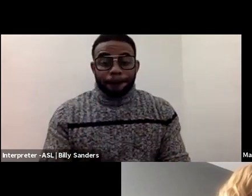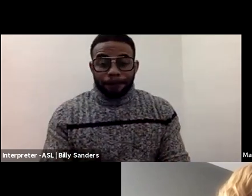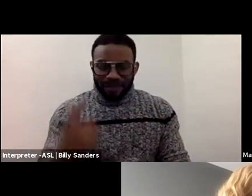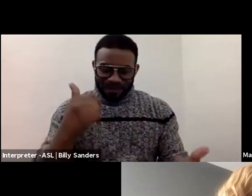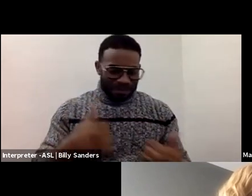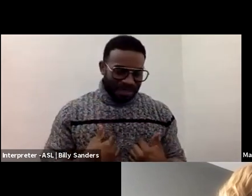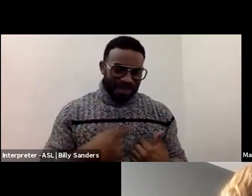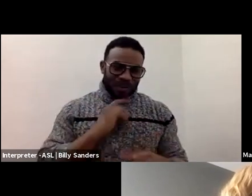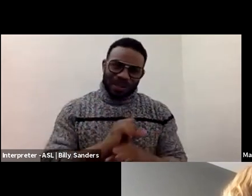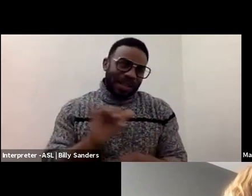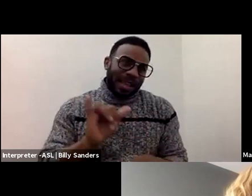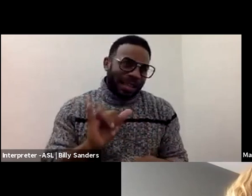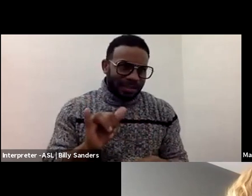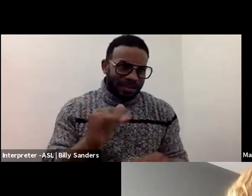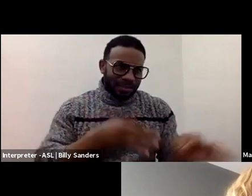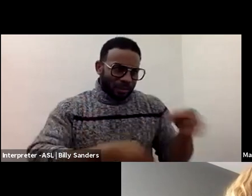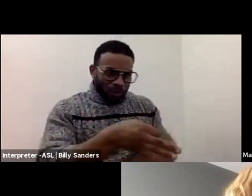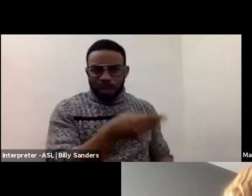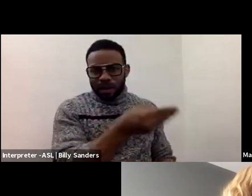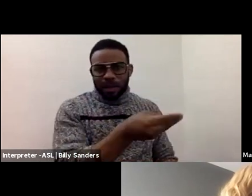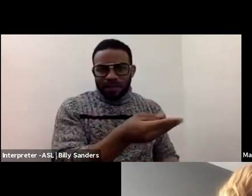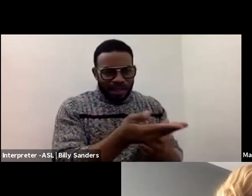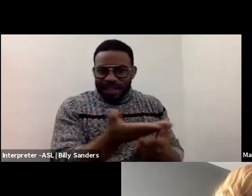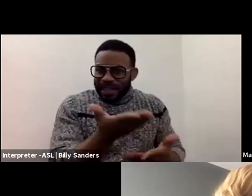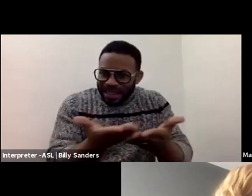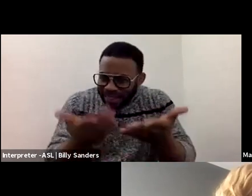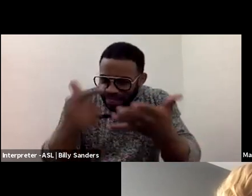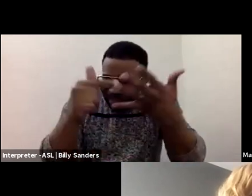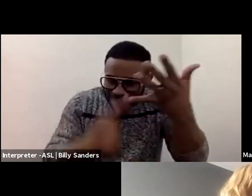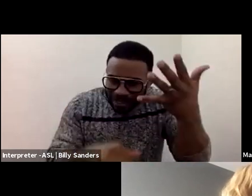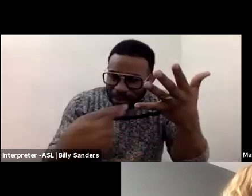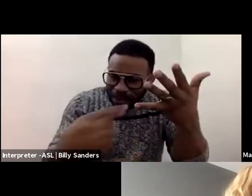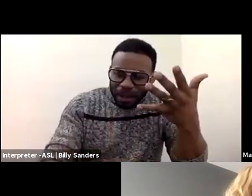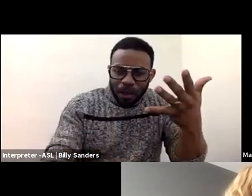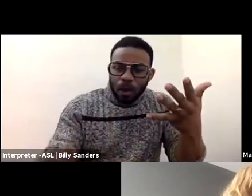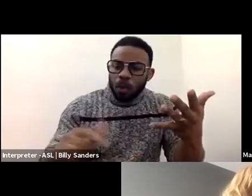was really like a trade-off of things about where I should go.